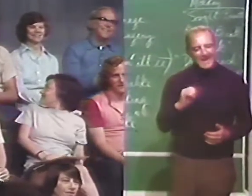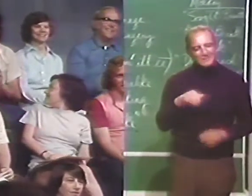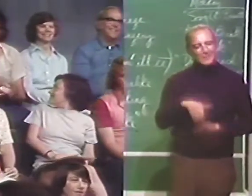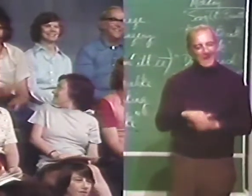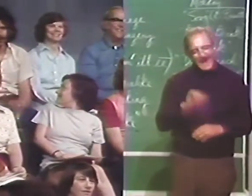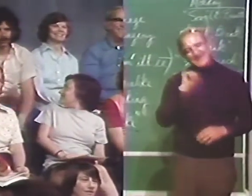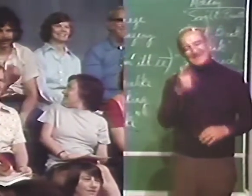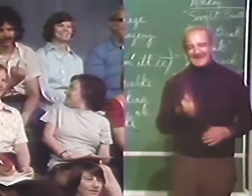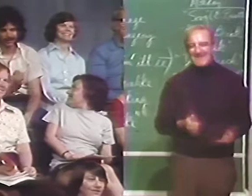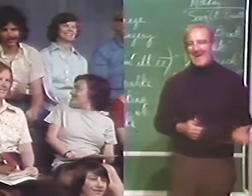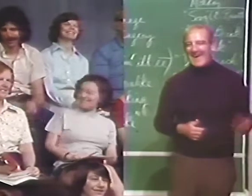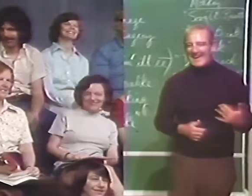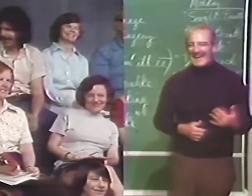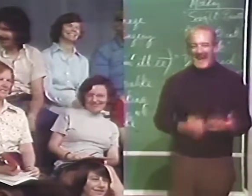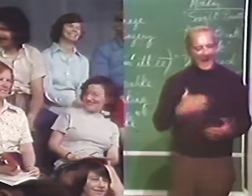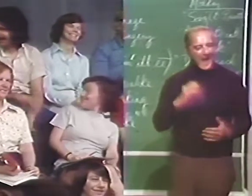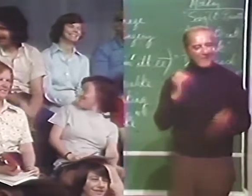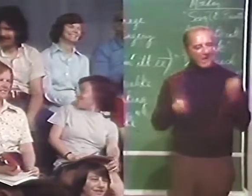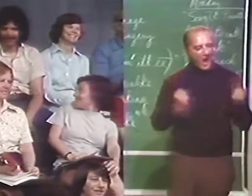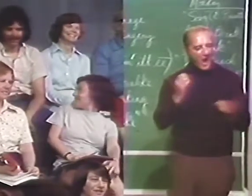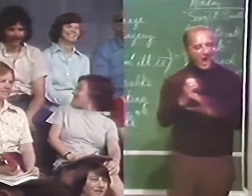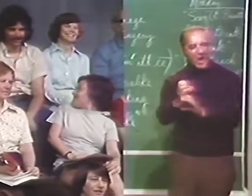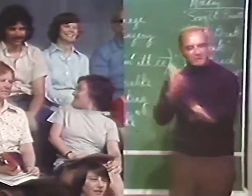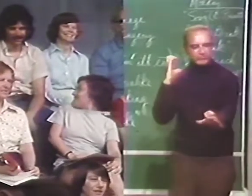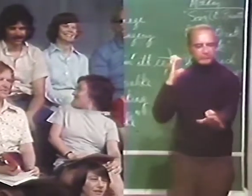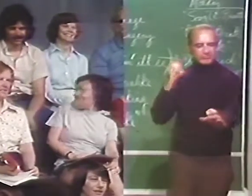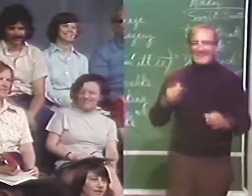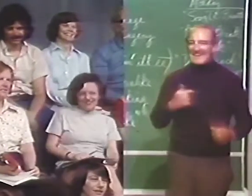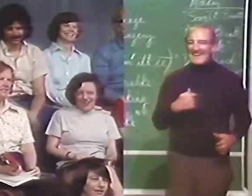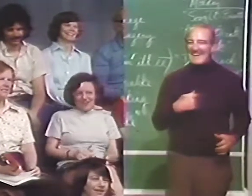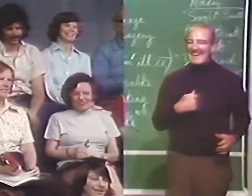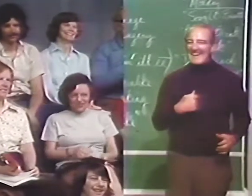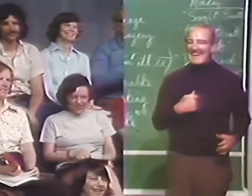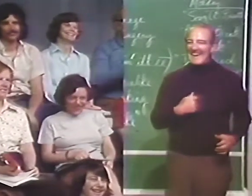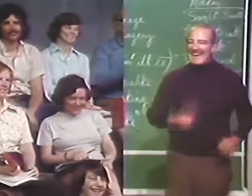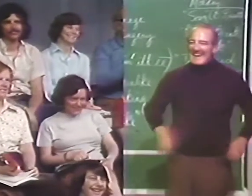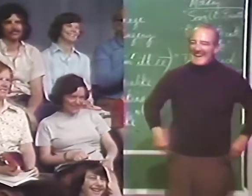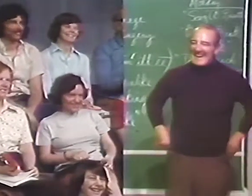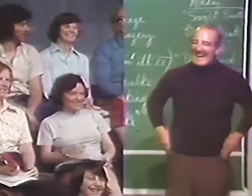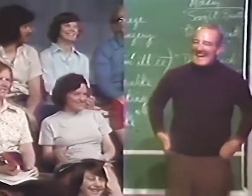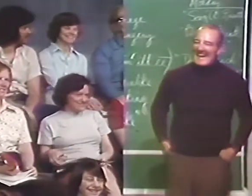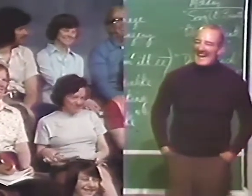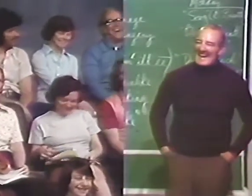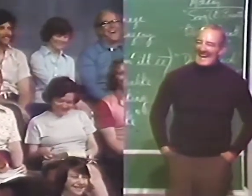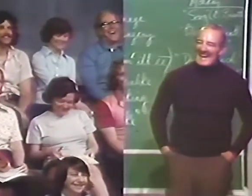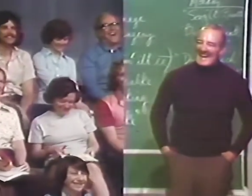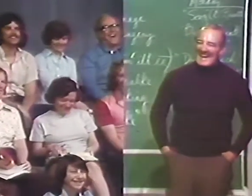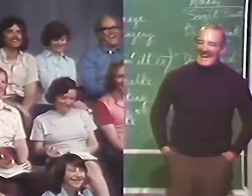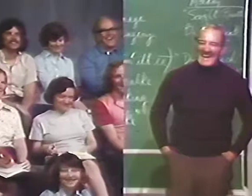"HEY, YOU AND ME DATE TONIGHT. COME ON. I HAVE A CAR." HA HA HA HA!